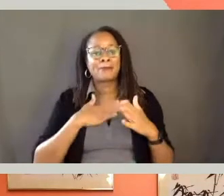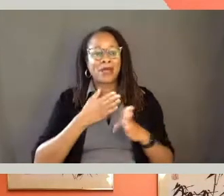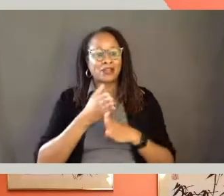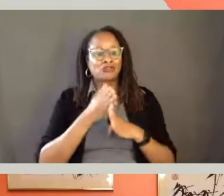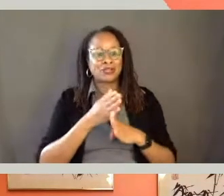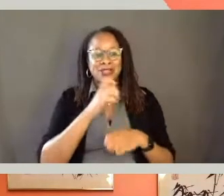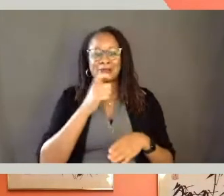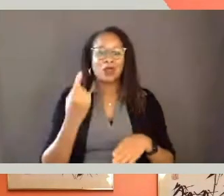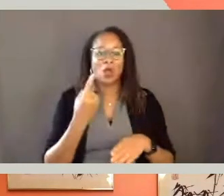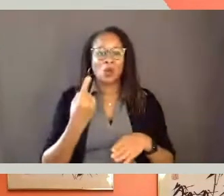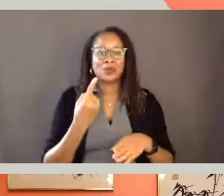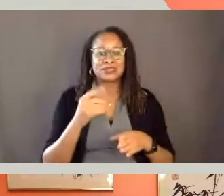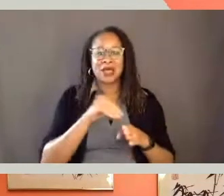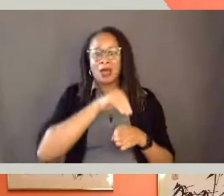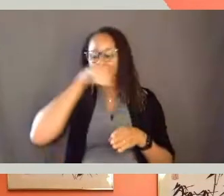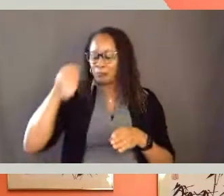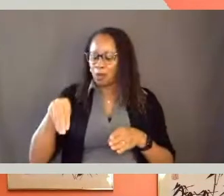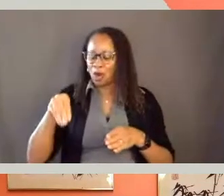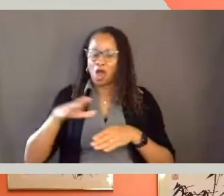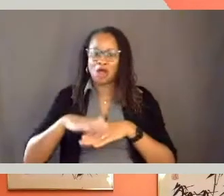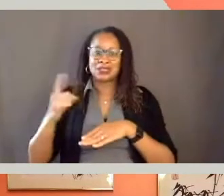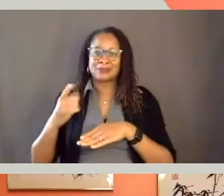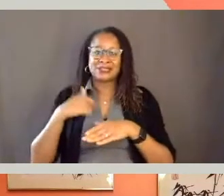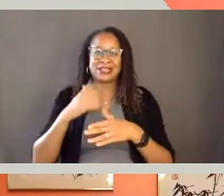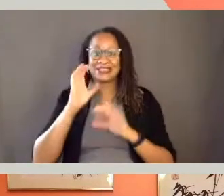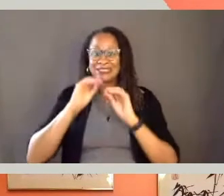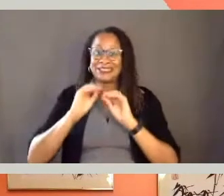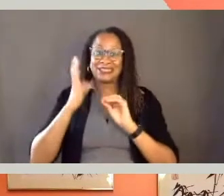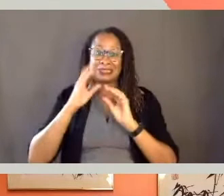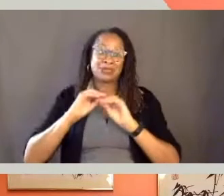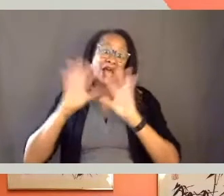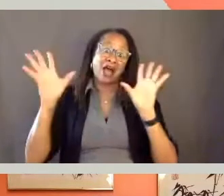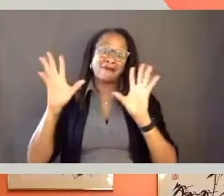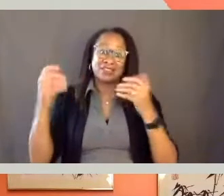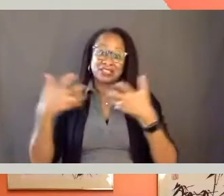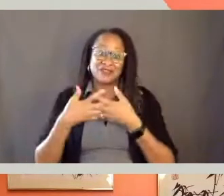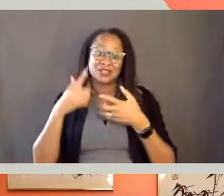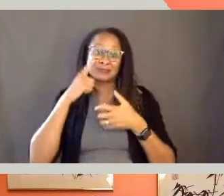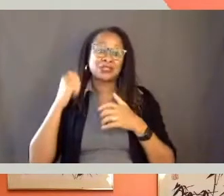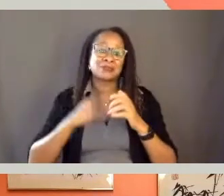necessarily put on something that seems to be an obvious fit because of my identity, you know?